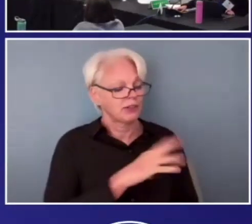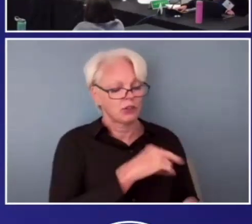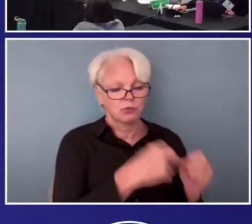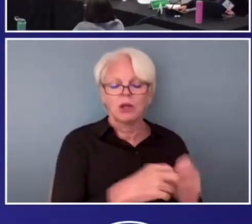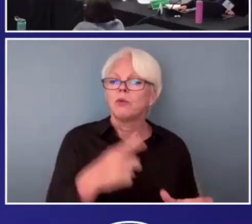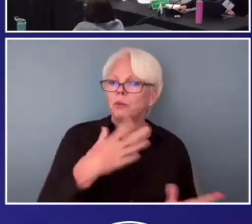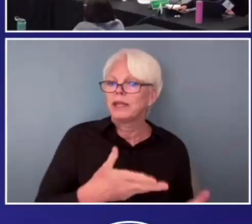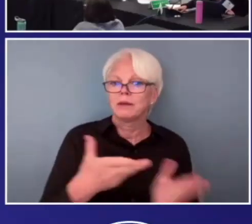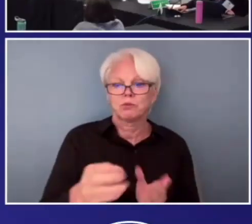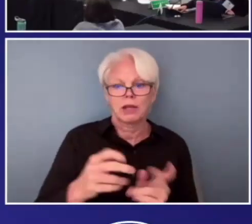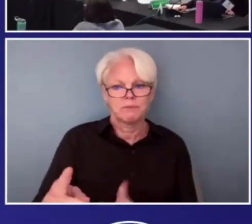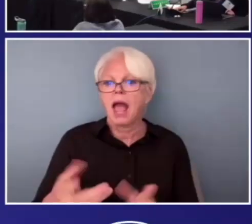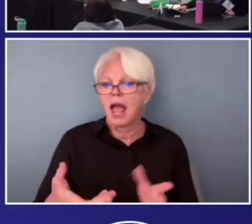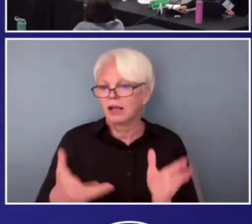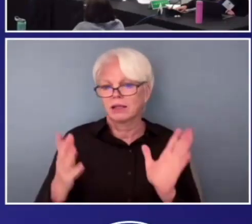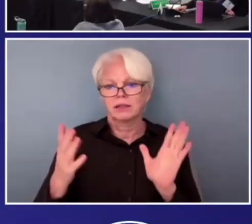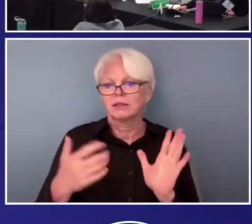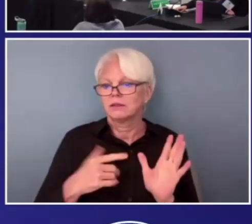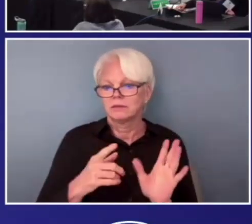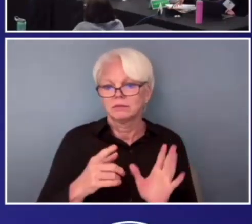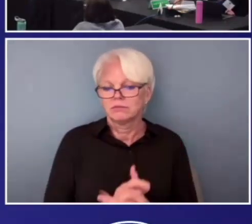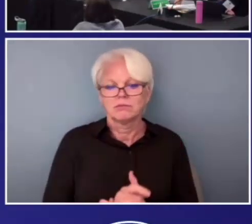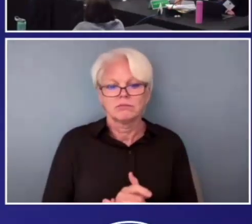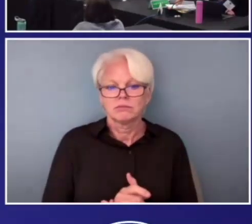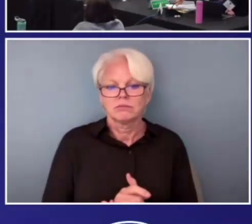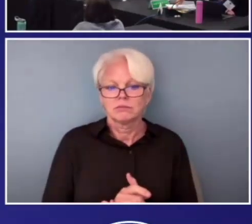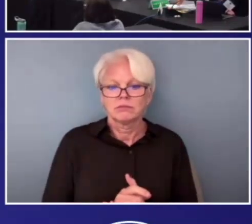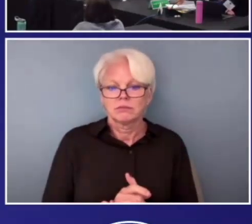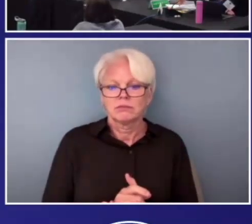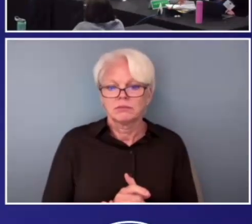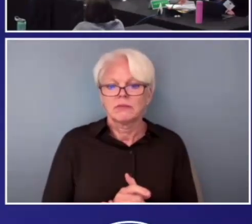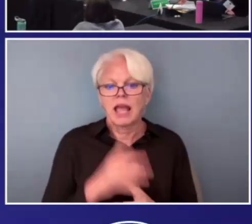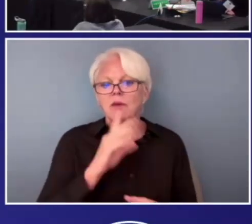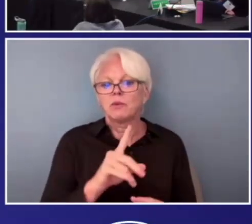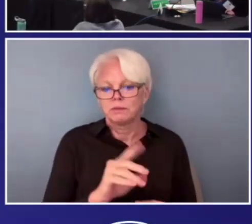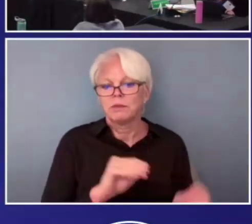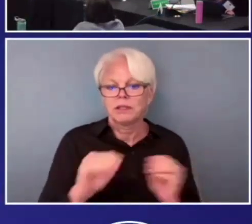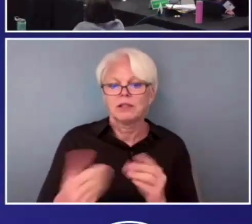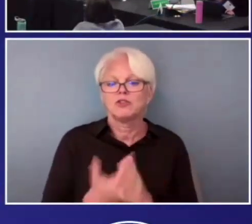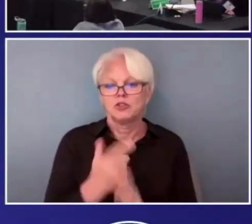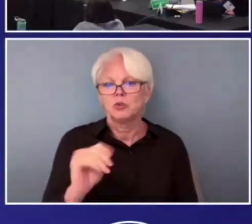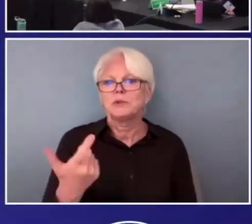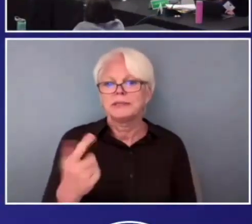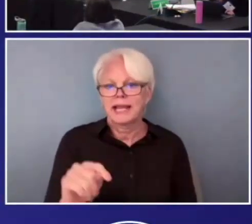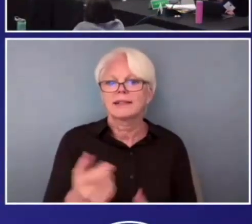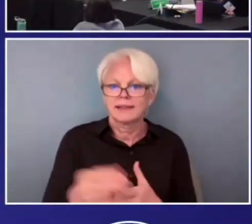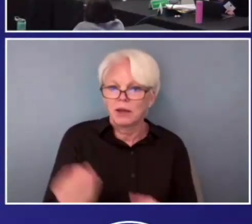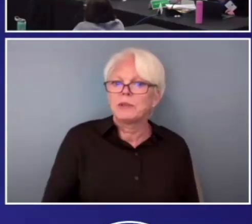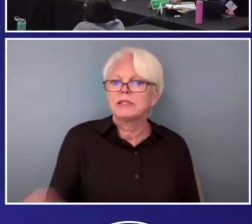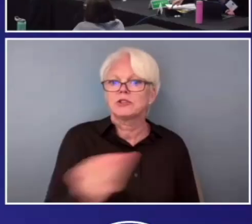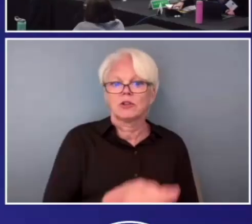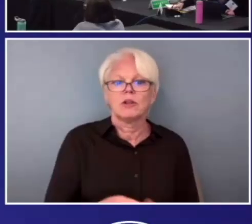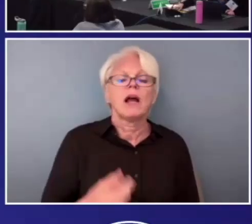sure that we concur and put it in a new text that we circulate. Yeah, absolutely. I think we just resent the proposal now as well.